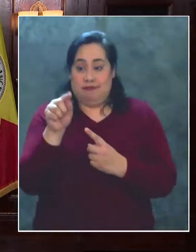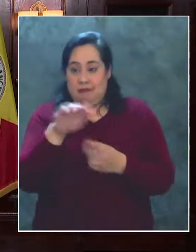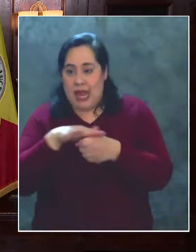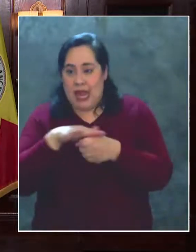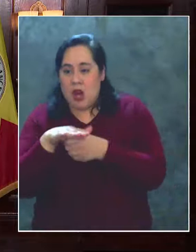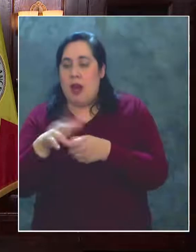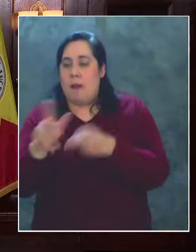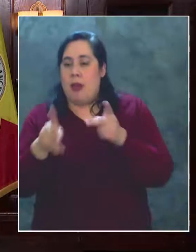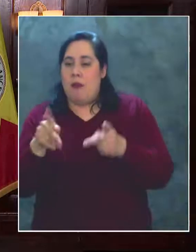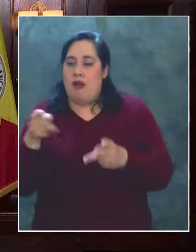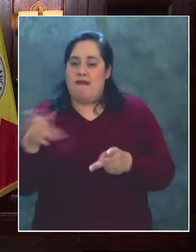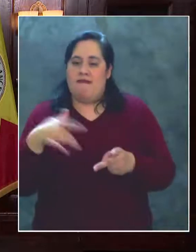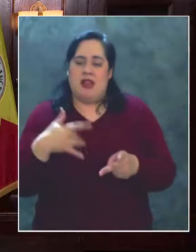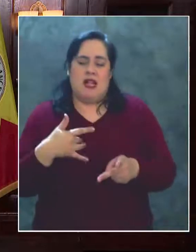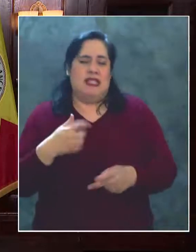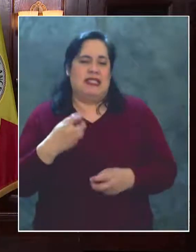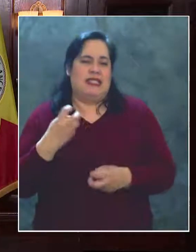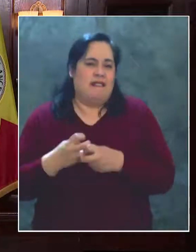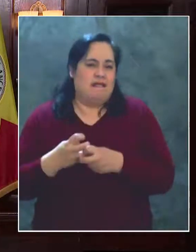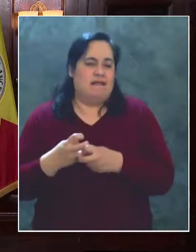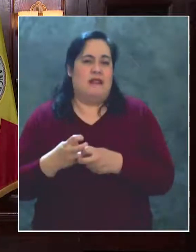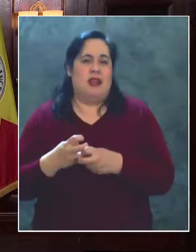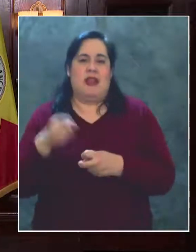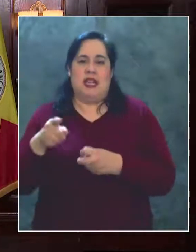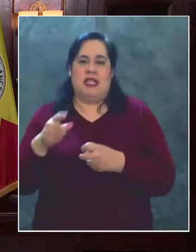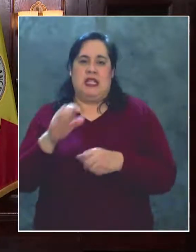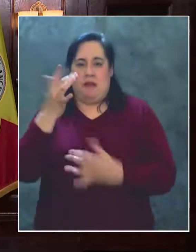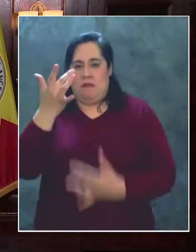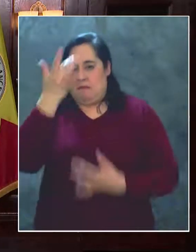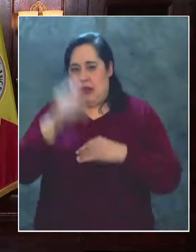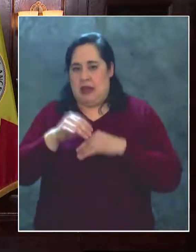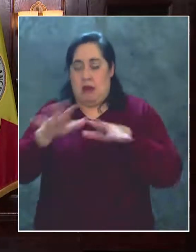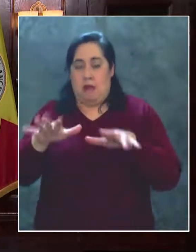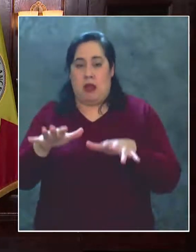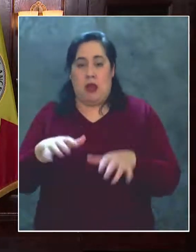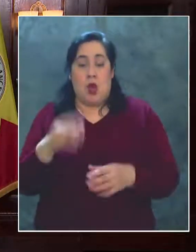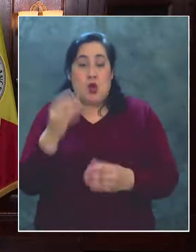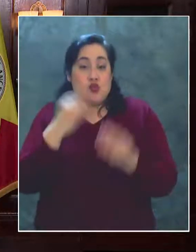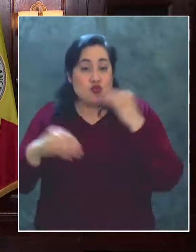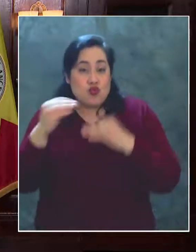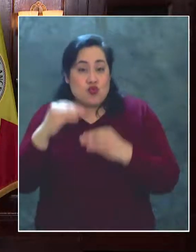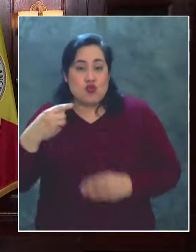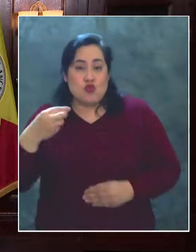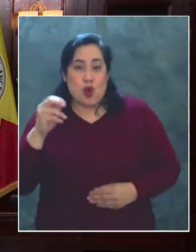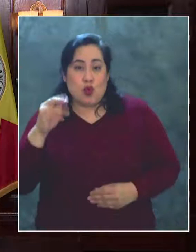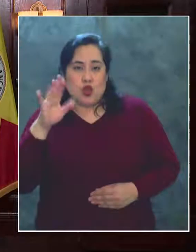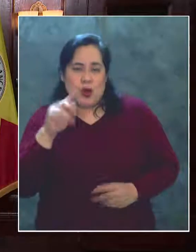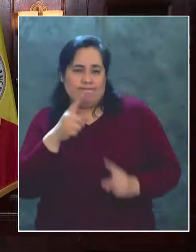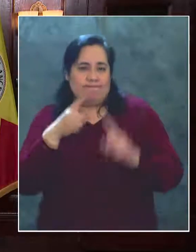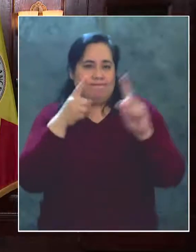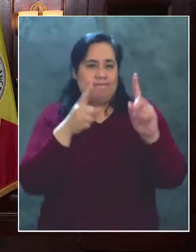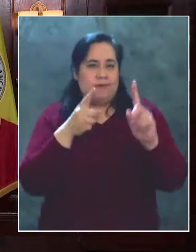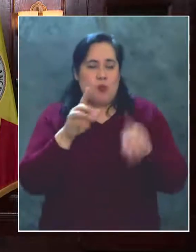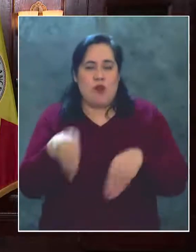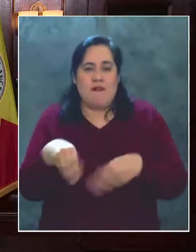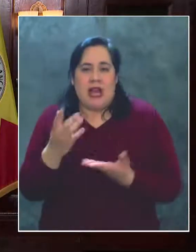TOUGHEST HIT BY THIS PANDEMIC.